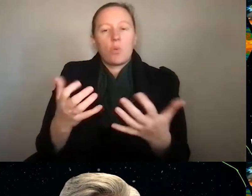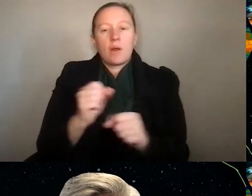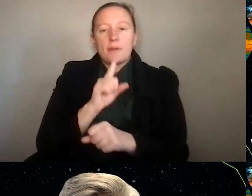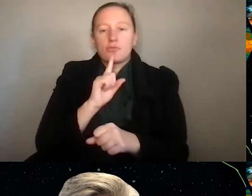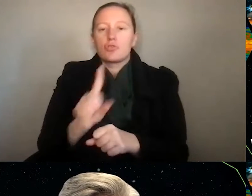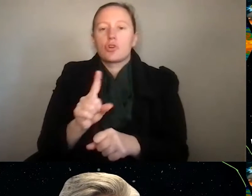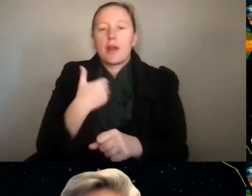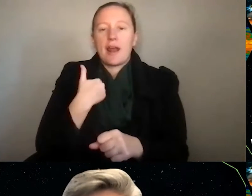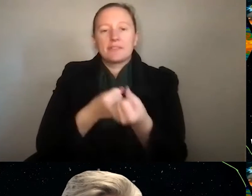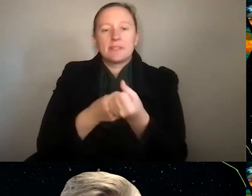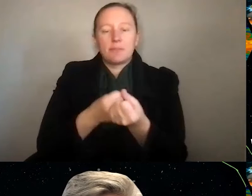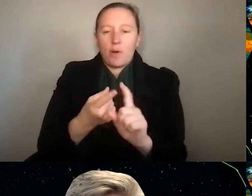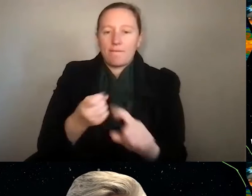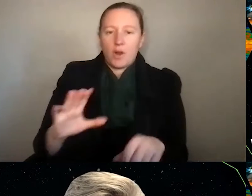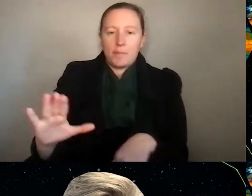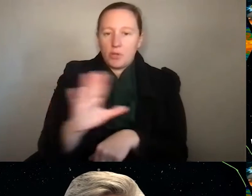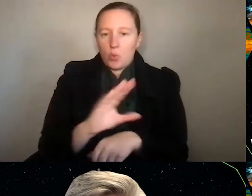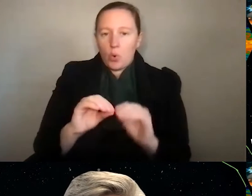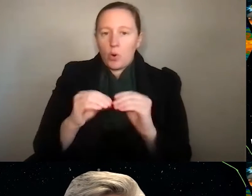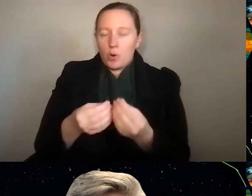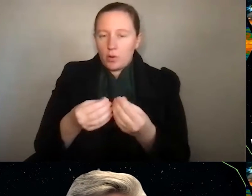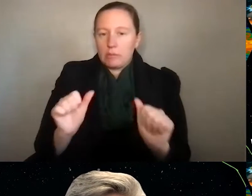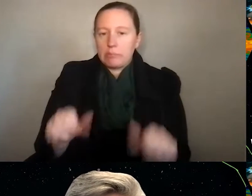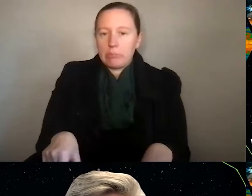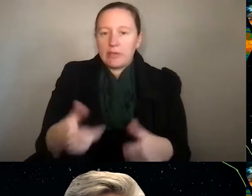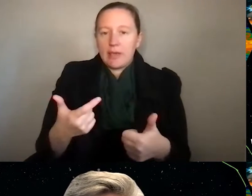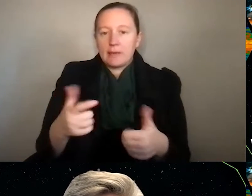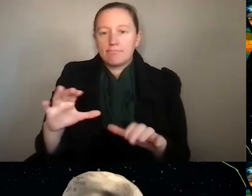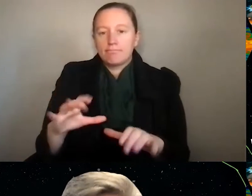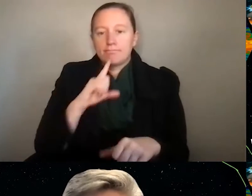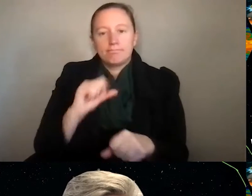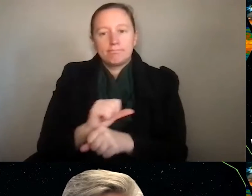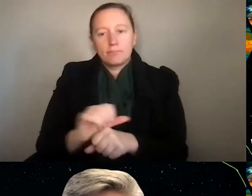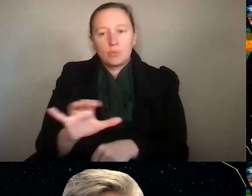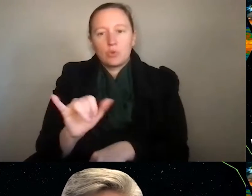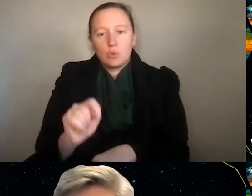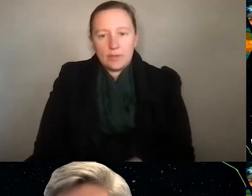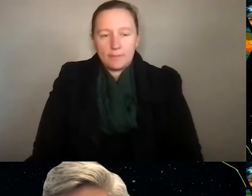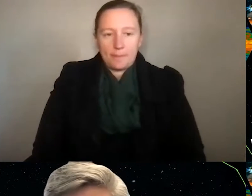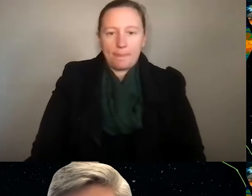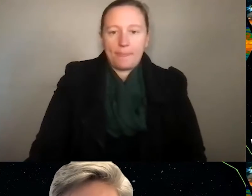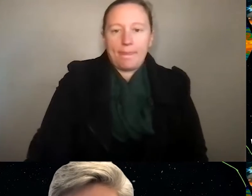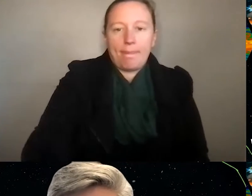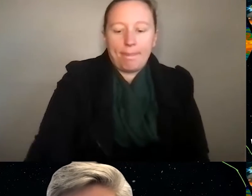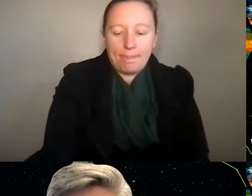home and your institution that it will be happening. Beth Strausser: Great. Thank you.